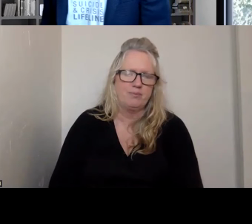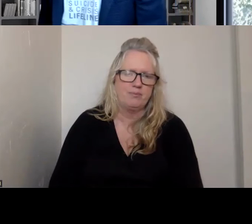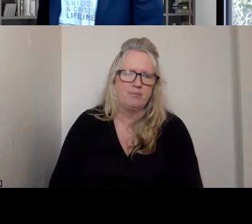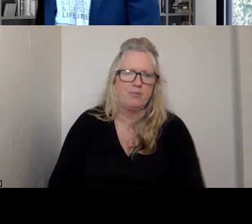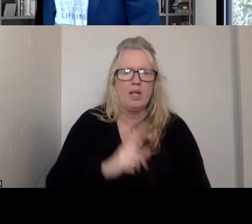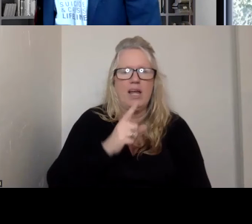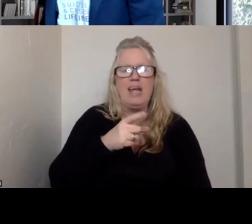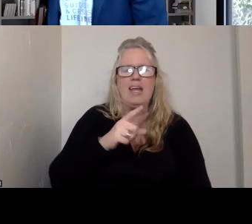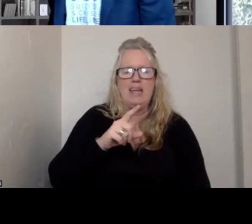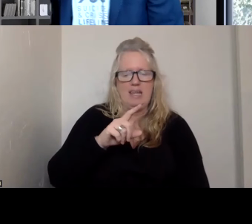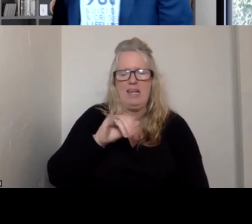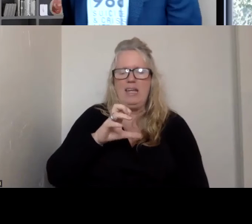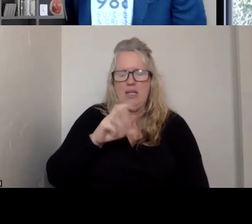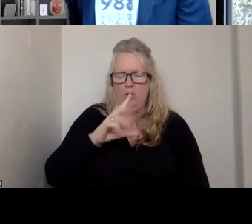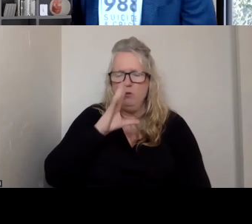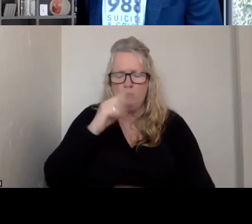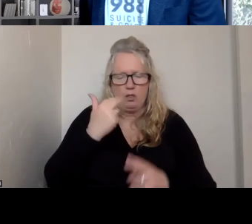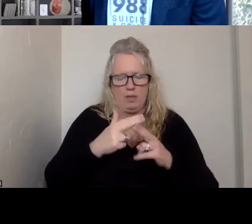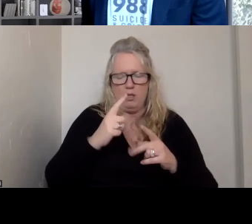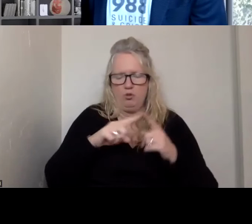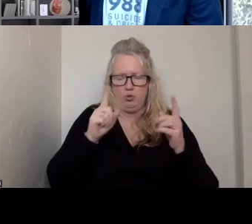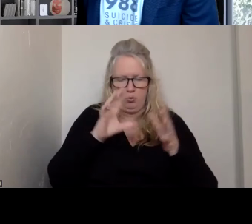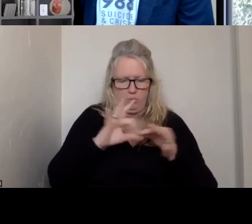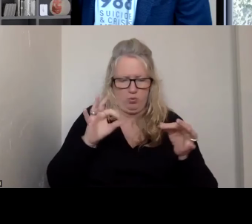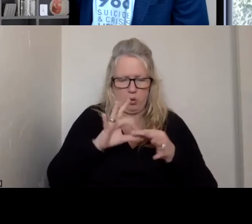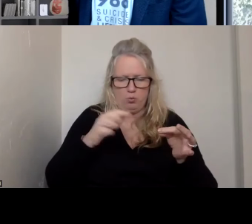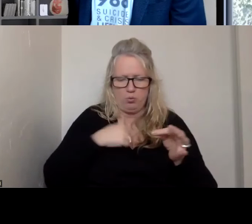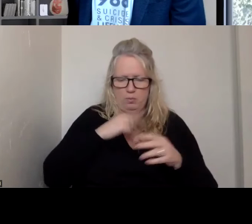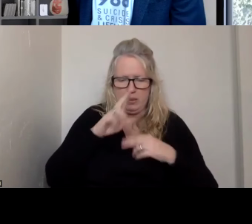KNOW THAT YOU SPOKE ABOUT HOW YOU NEED TO BE APART OF